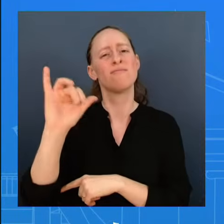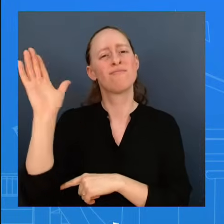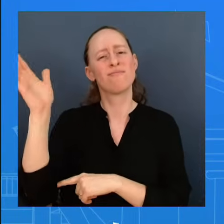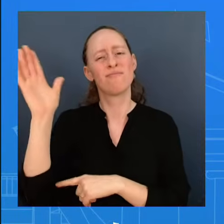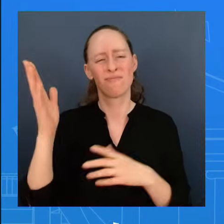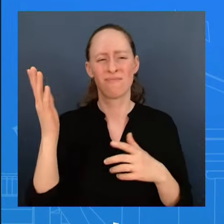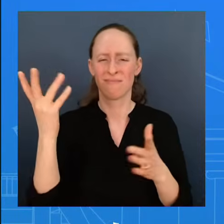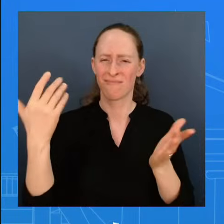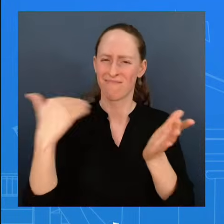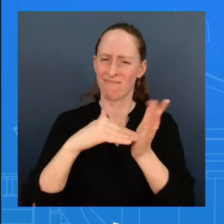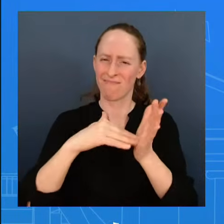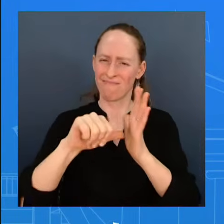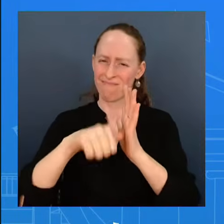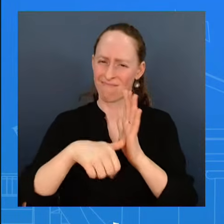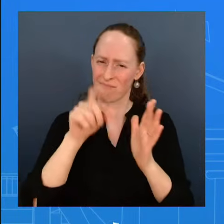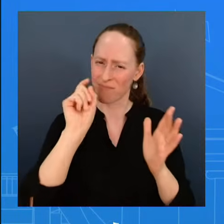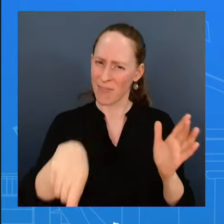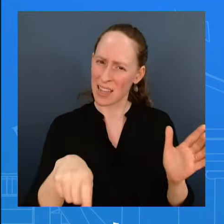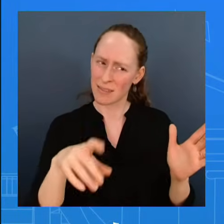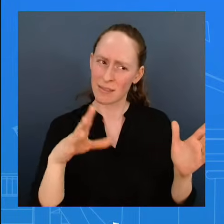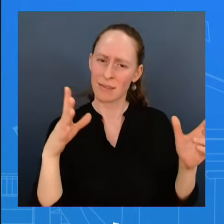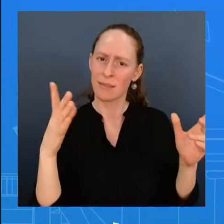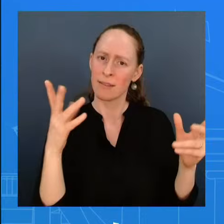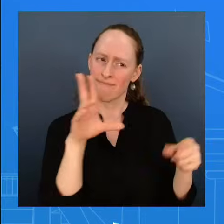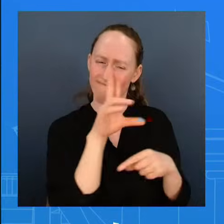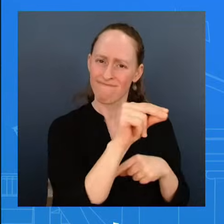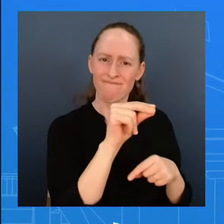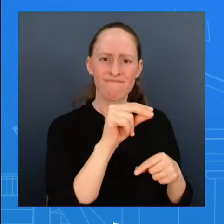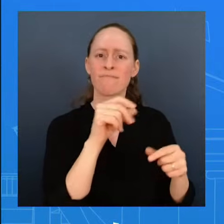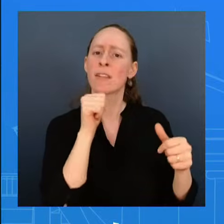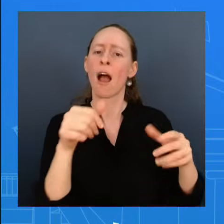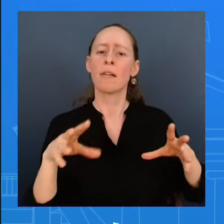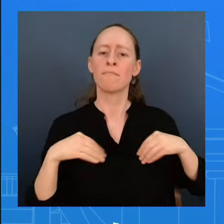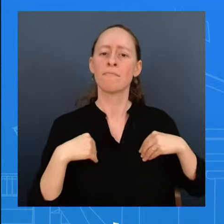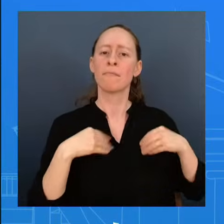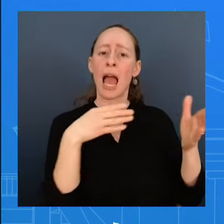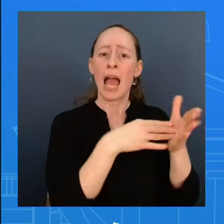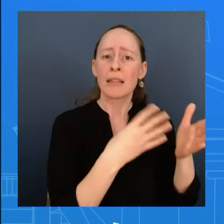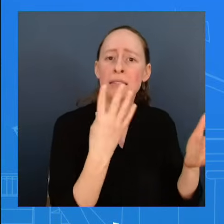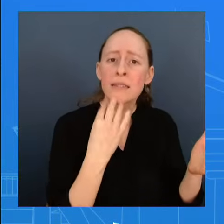to implementing the first-ever National Strategy to Counter Antisemitism